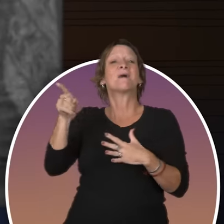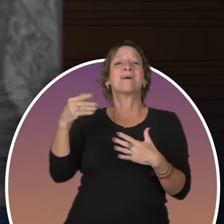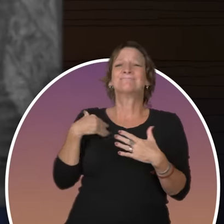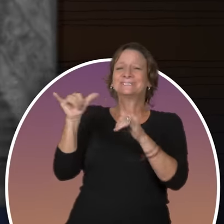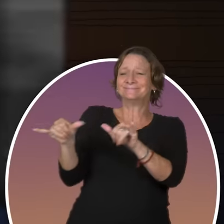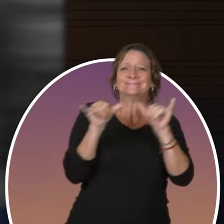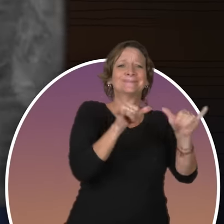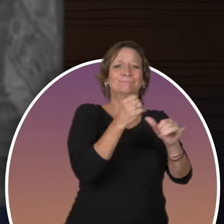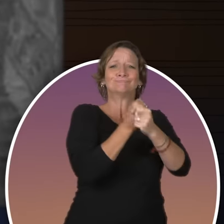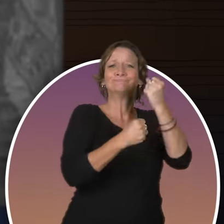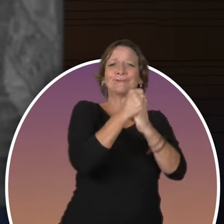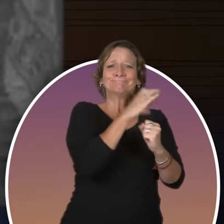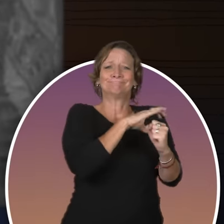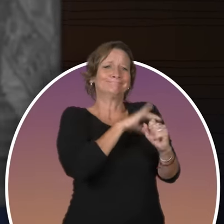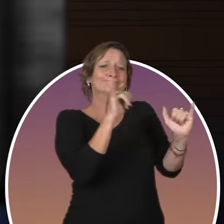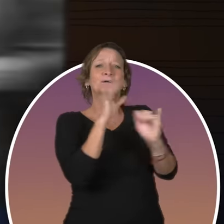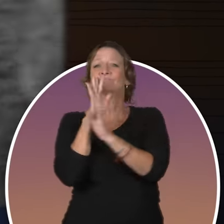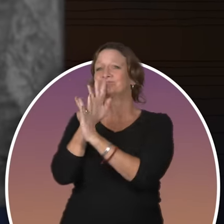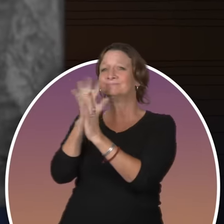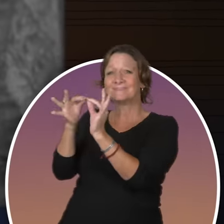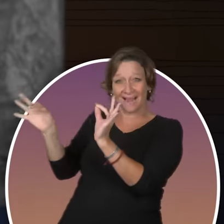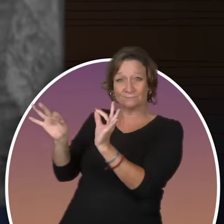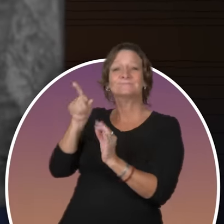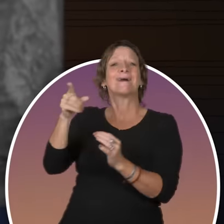They have all the same structural characteristics that spoken languages do.